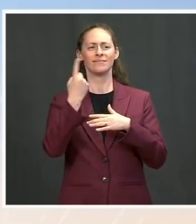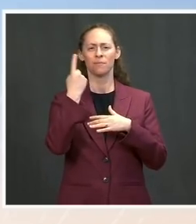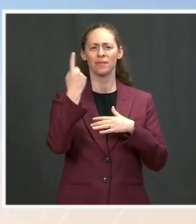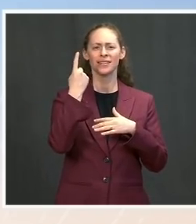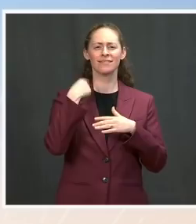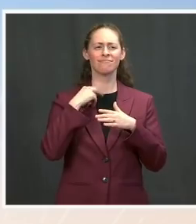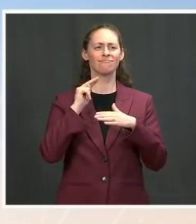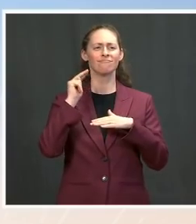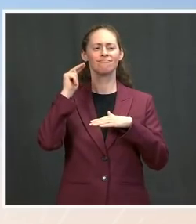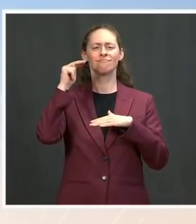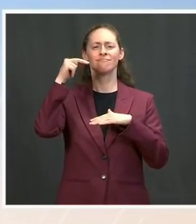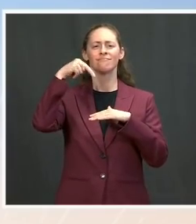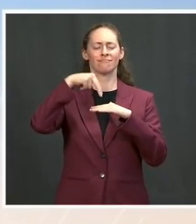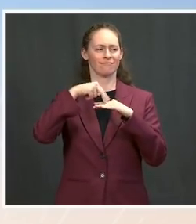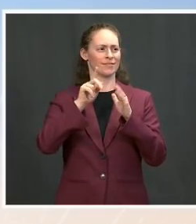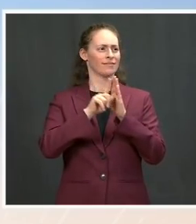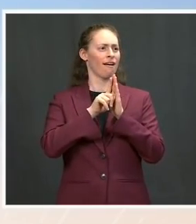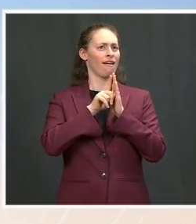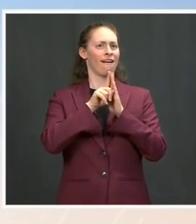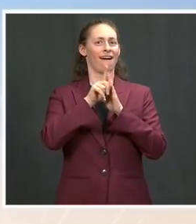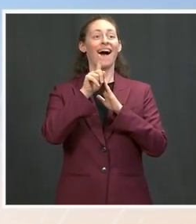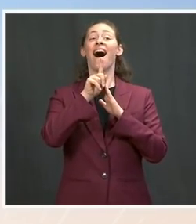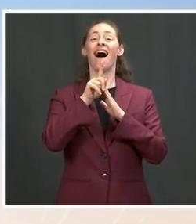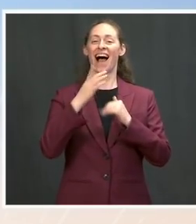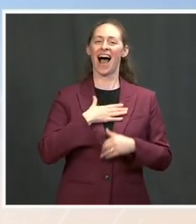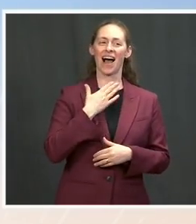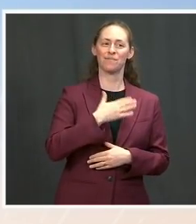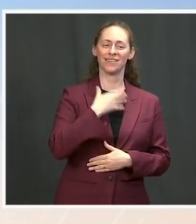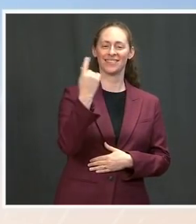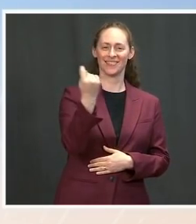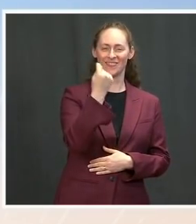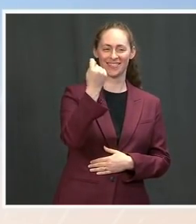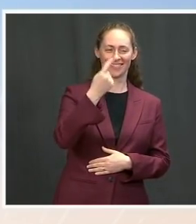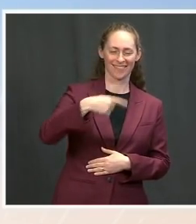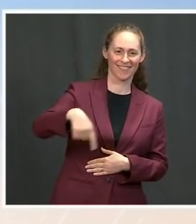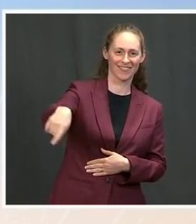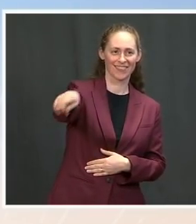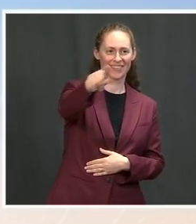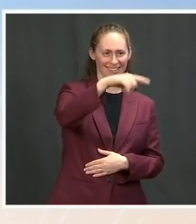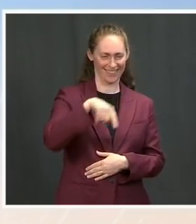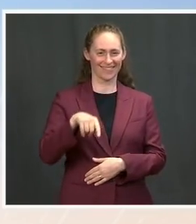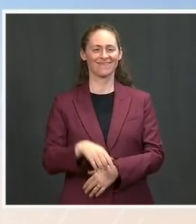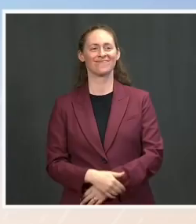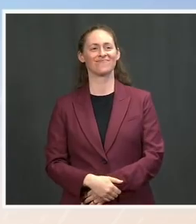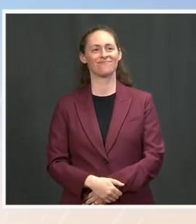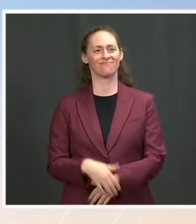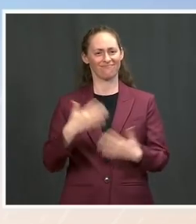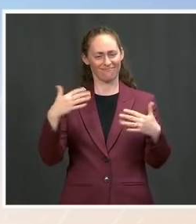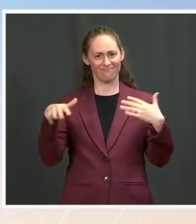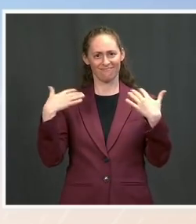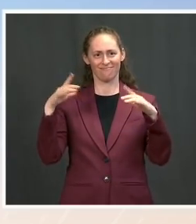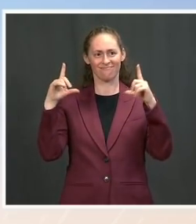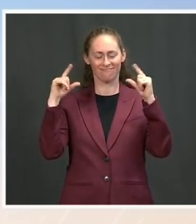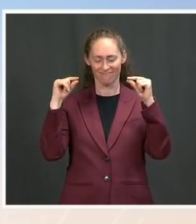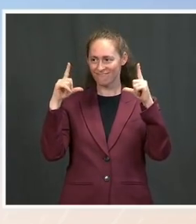Tuesday. Happy Tuesday to all of you. We haven't been in here since last Tuesday. So just a couple of items for all of you at the top.